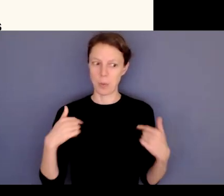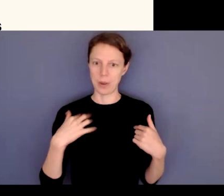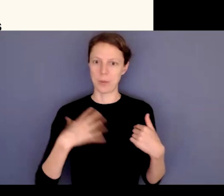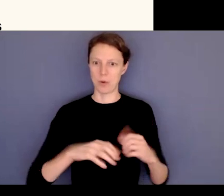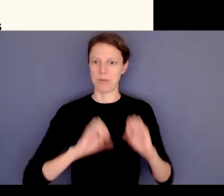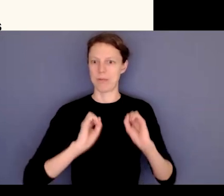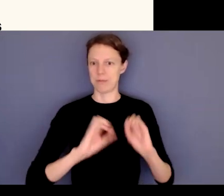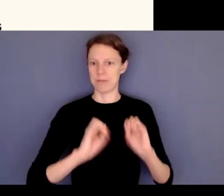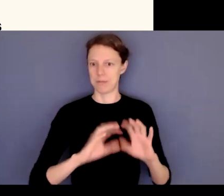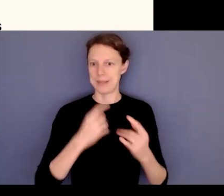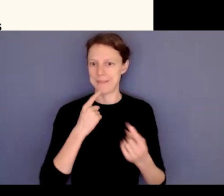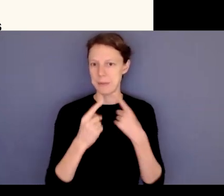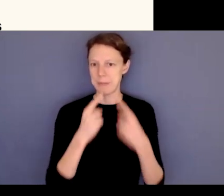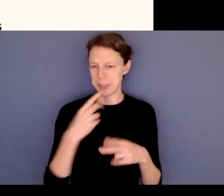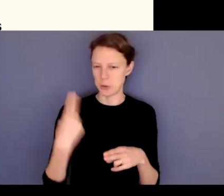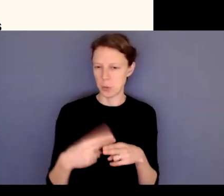kind of quickly and making sure that the legal information was